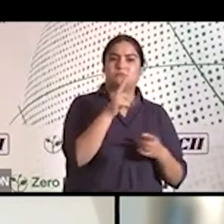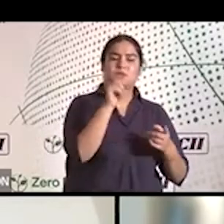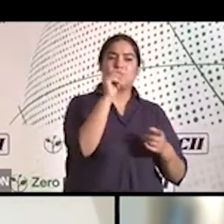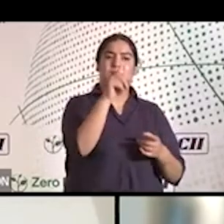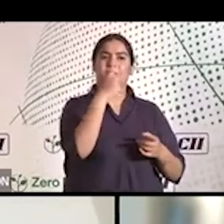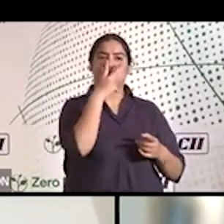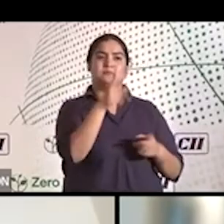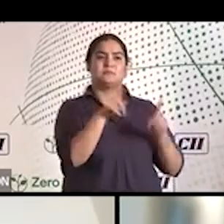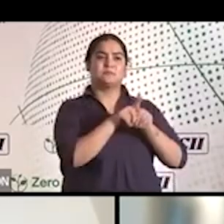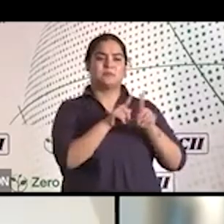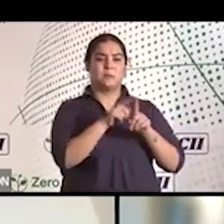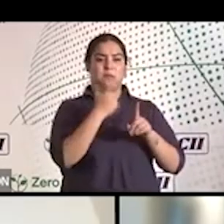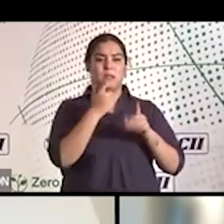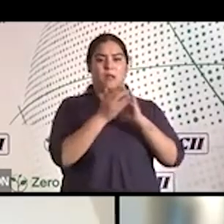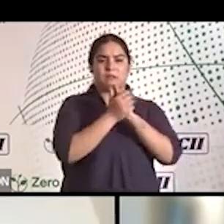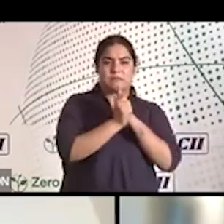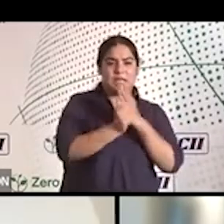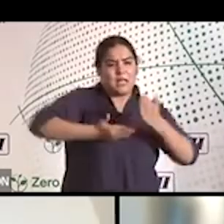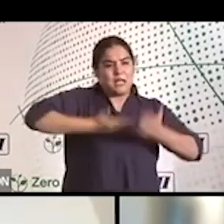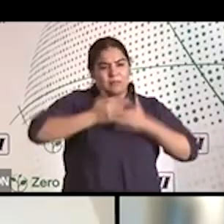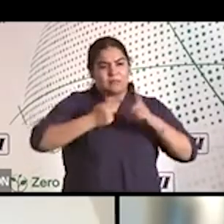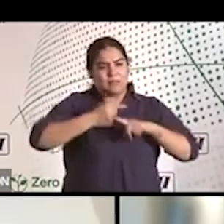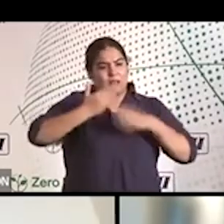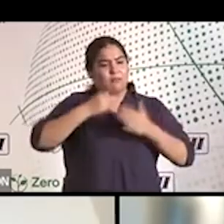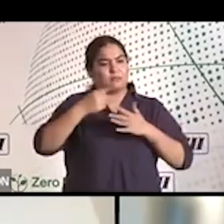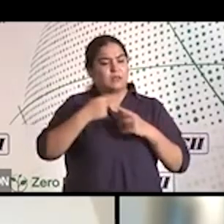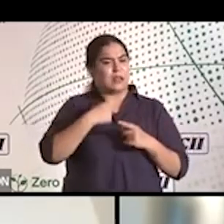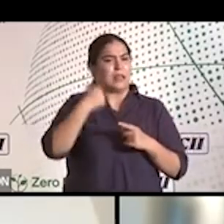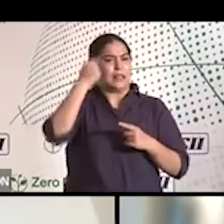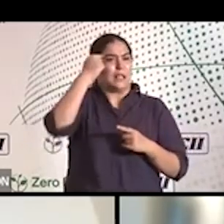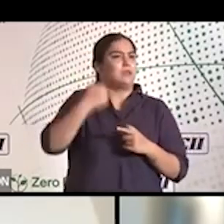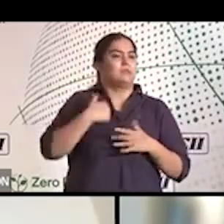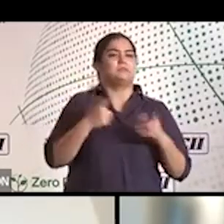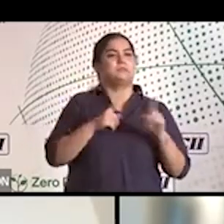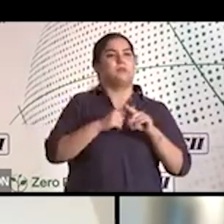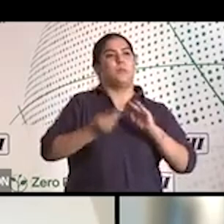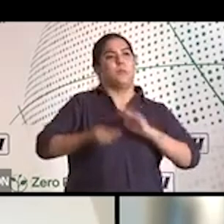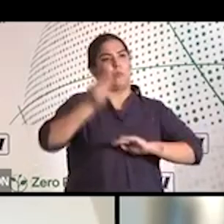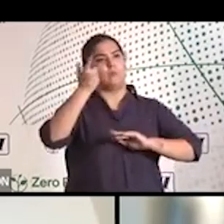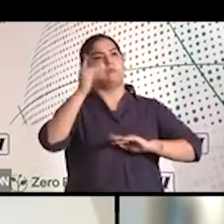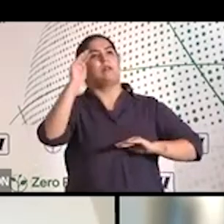what is my observation is that this is more or less